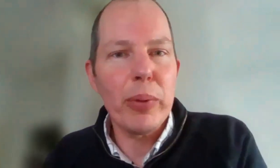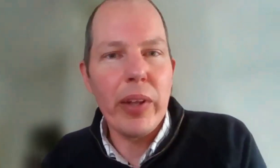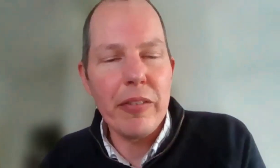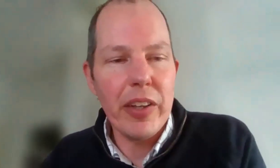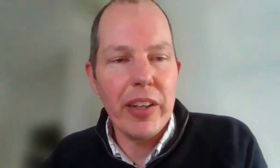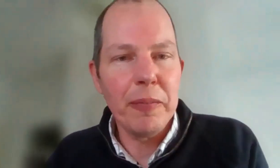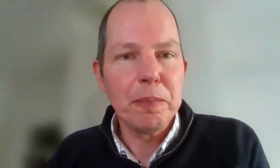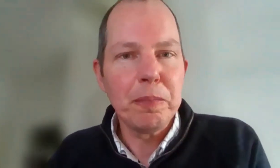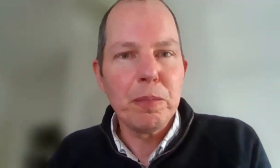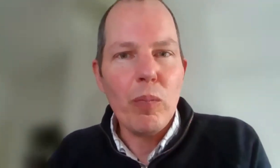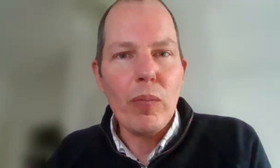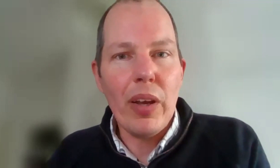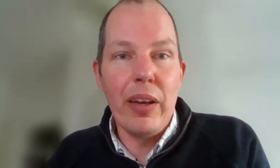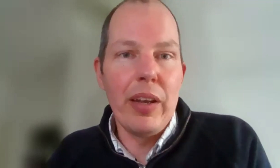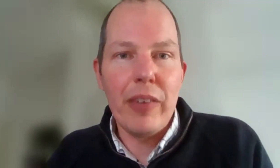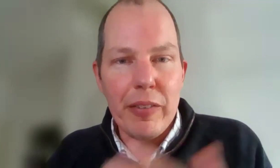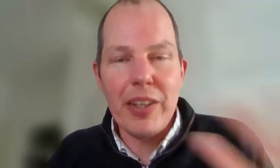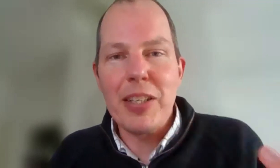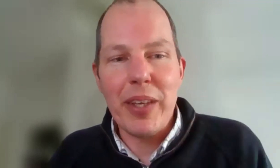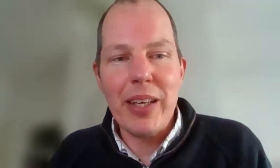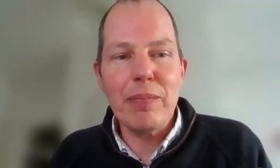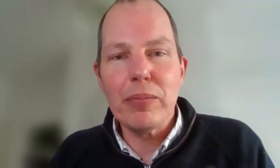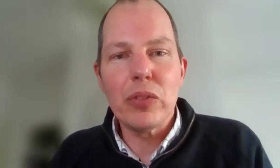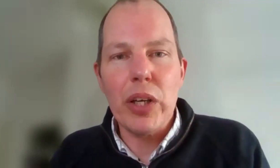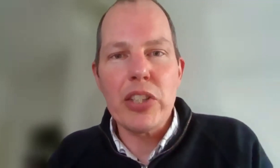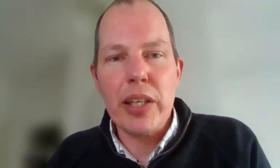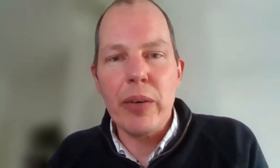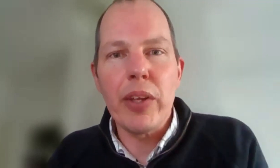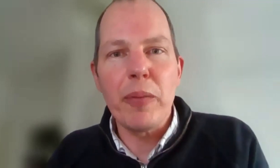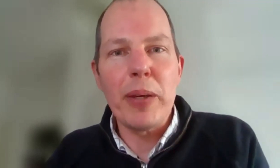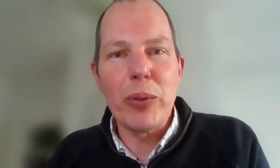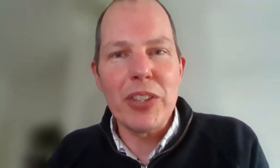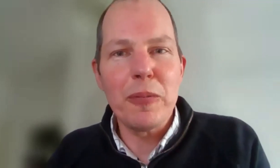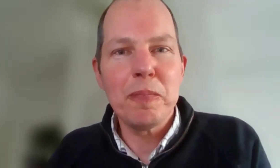to explore that further and if I find something out I'll share that with other people too